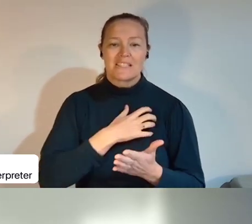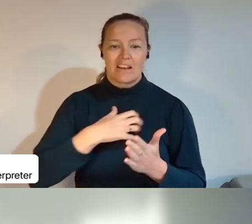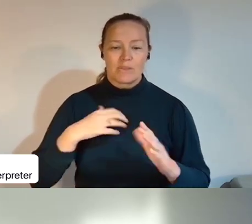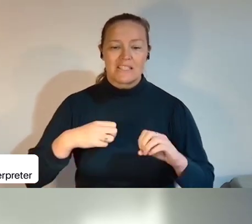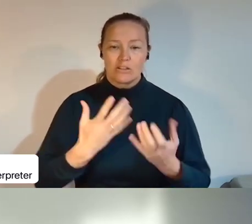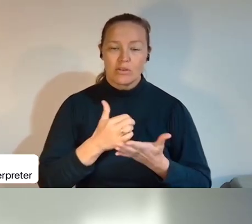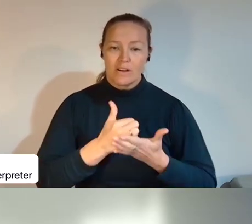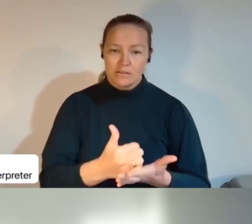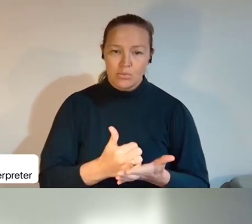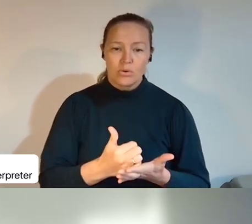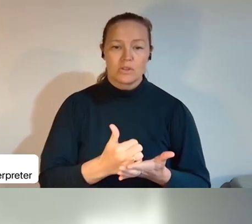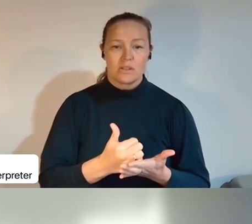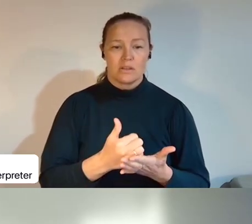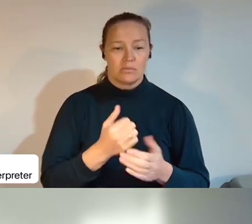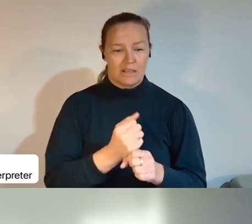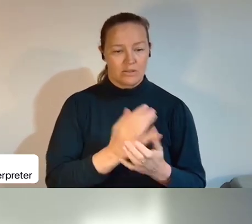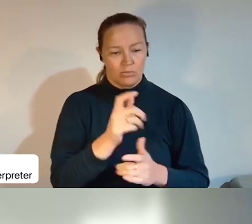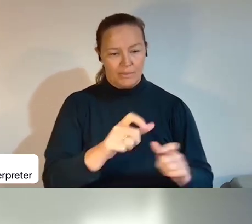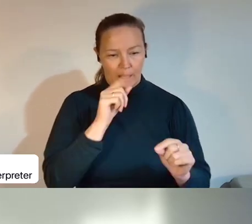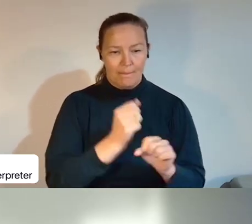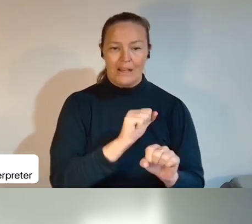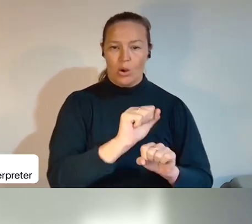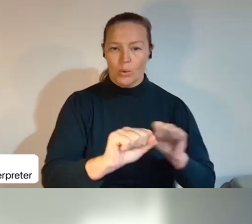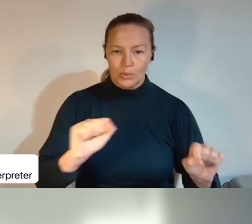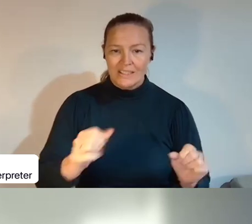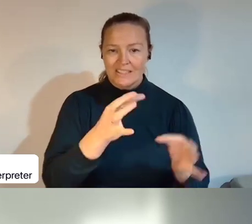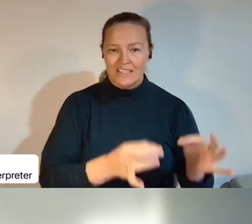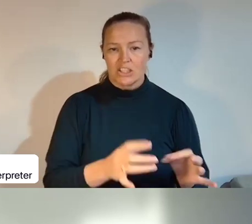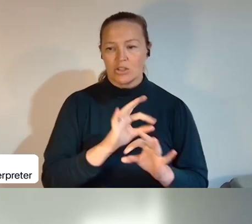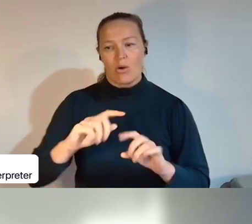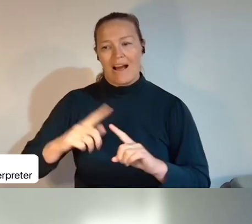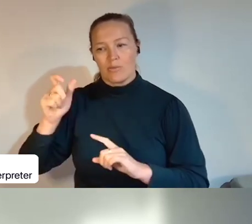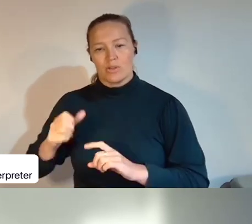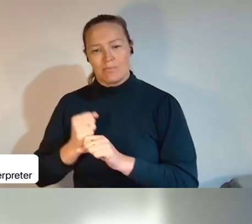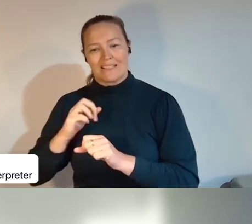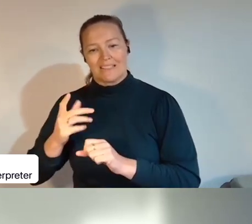others can make their own decisions rather than having their decisions made for them. I know we